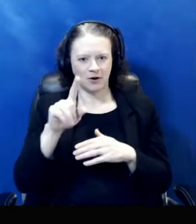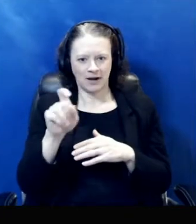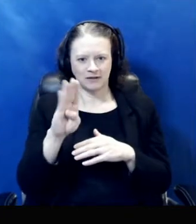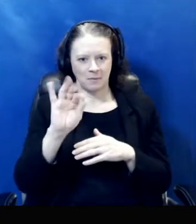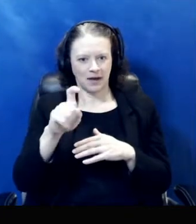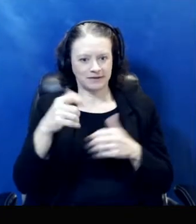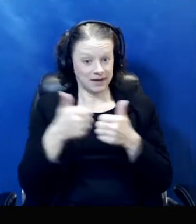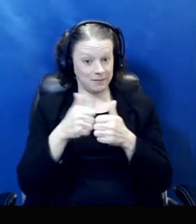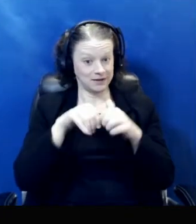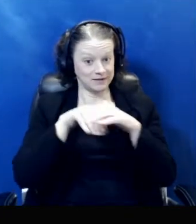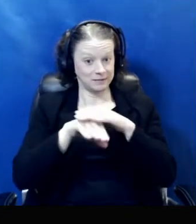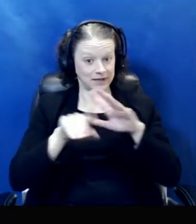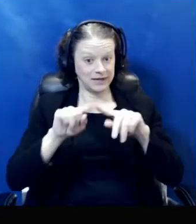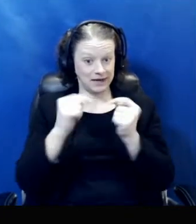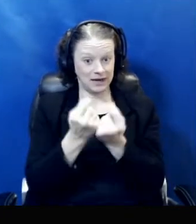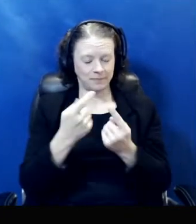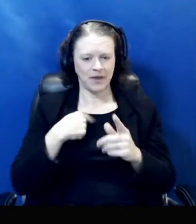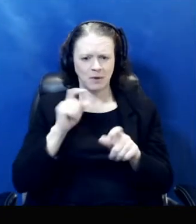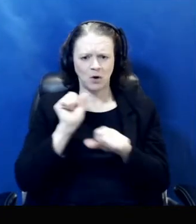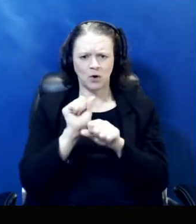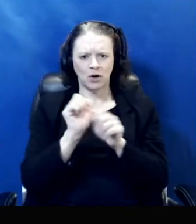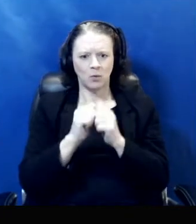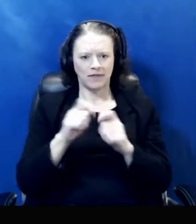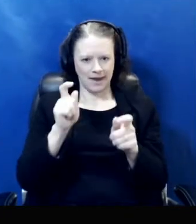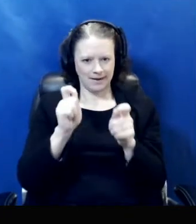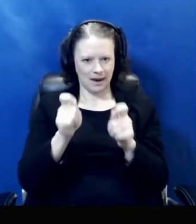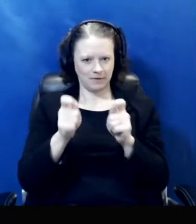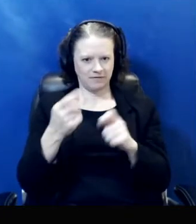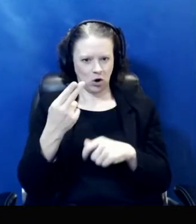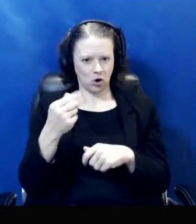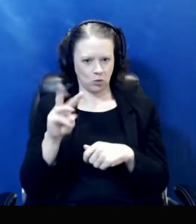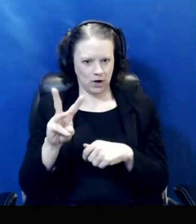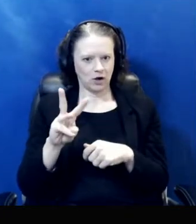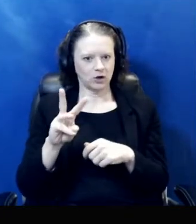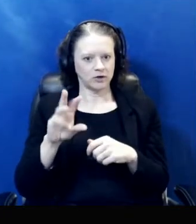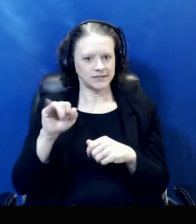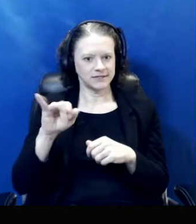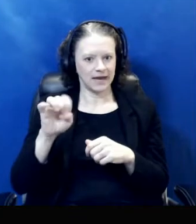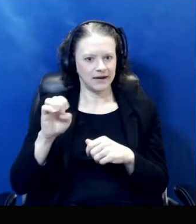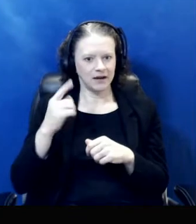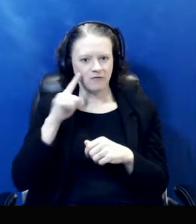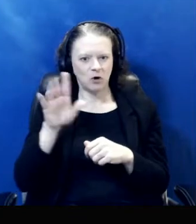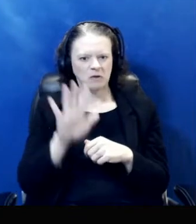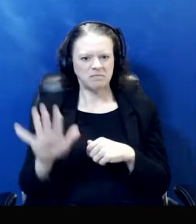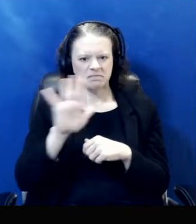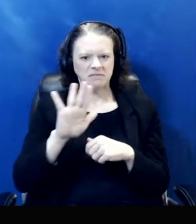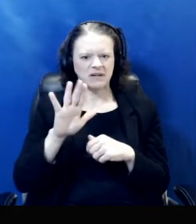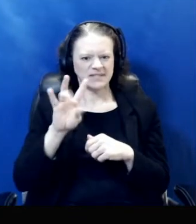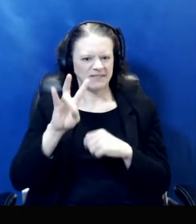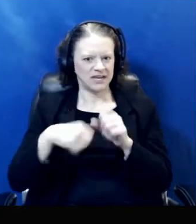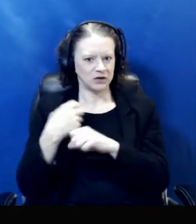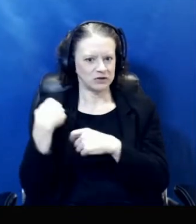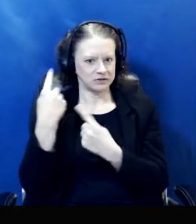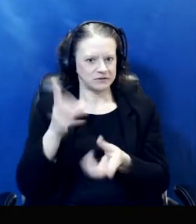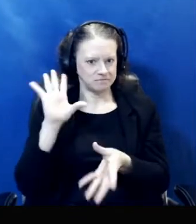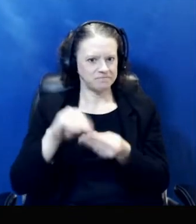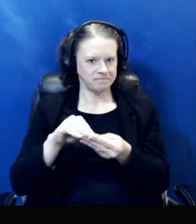in the adaptive hardware side of things, in the gaming space, for about seven years now. I'm really excited to be here.